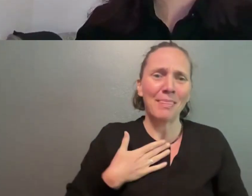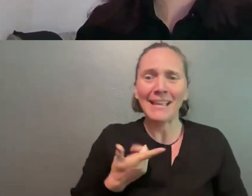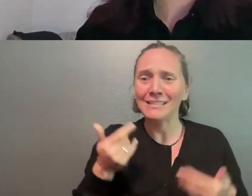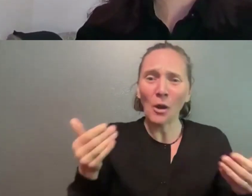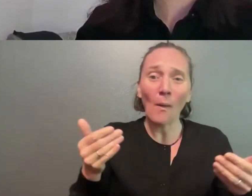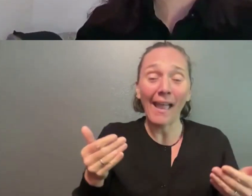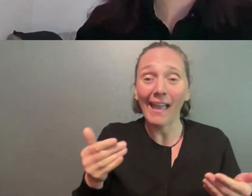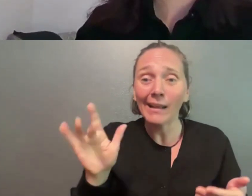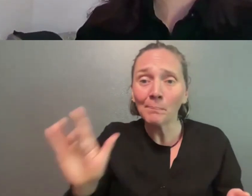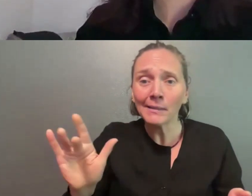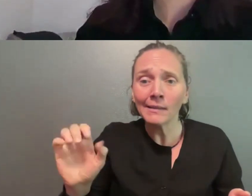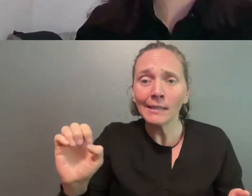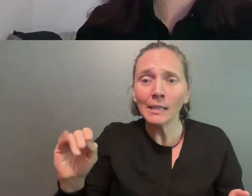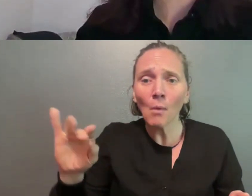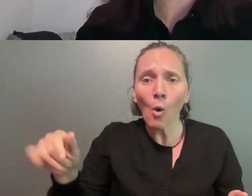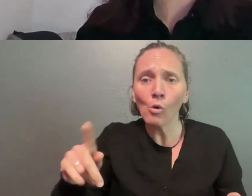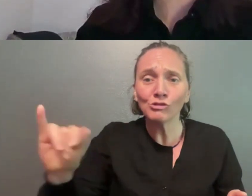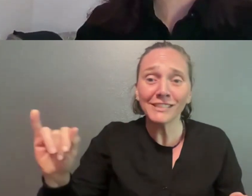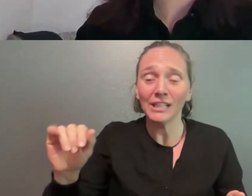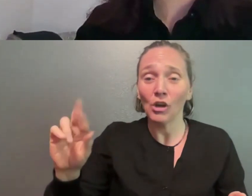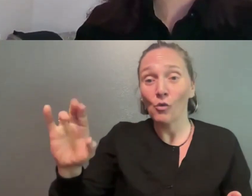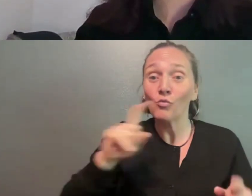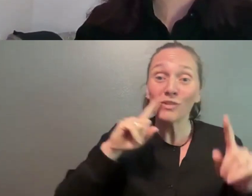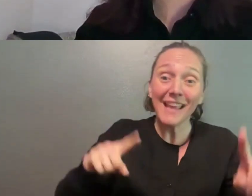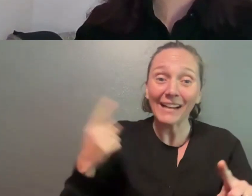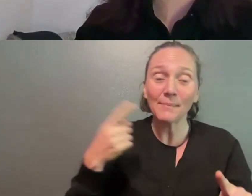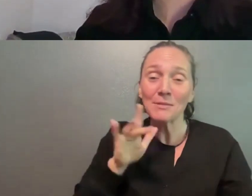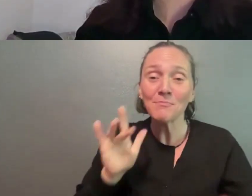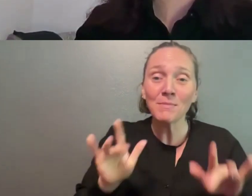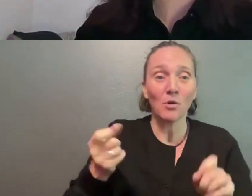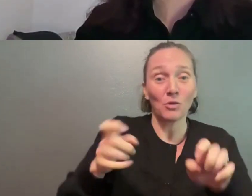Go ahead and use that React button or drop it in the chat if you would like to.